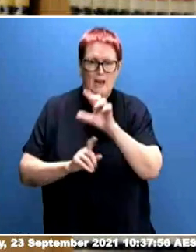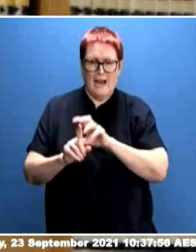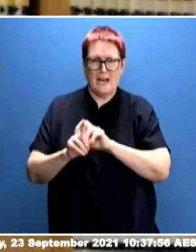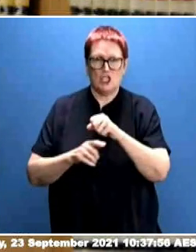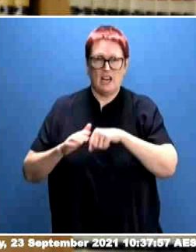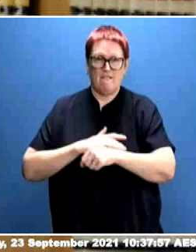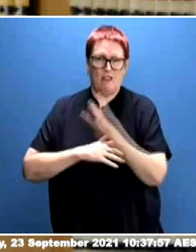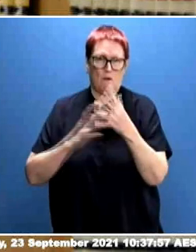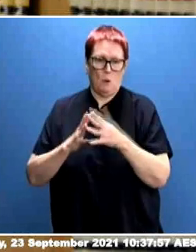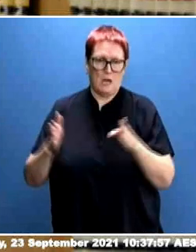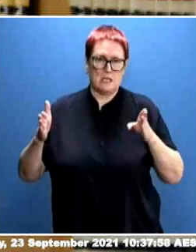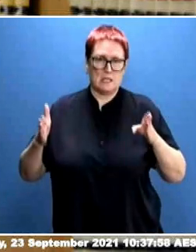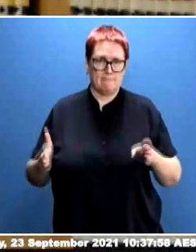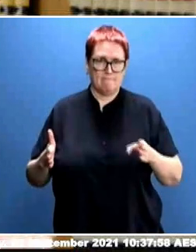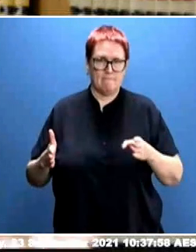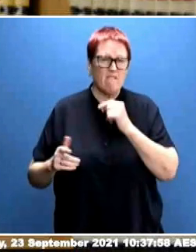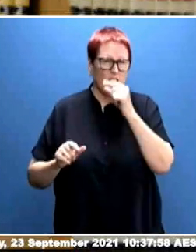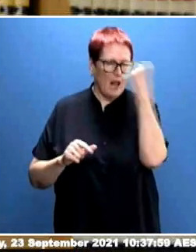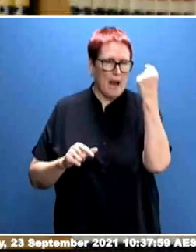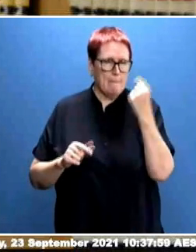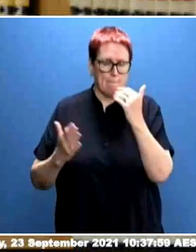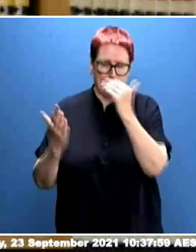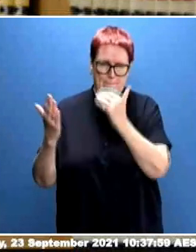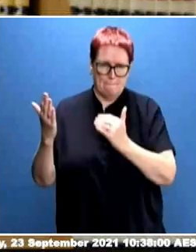Now, when you talked earlier about assessment,